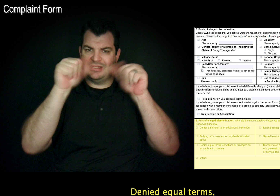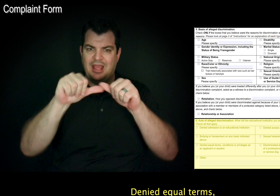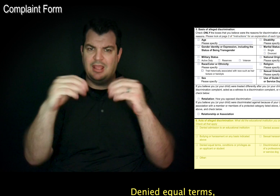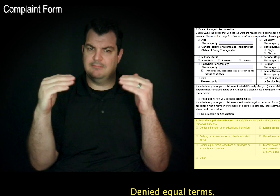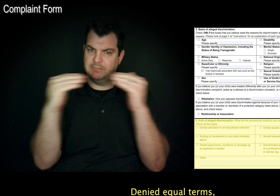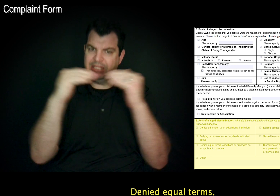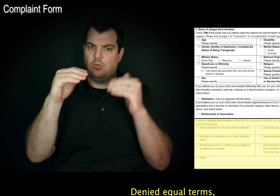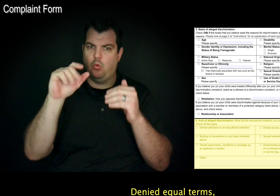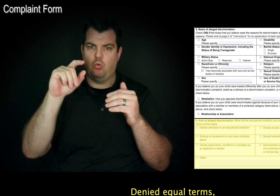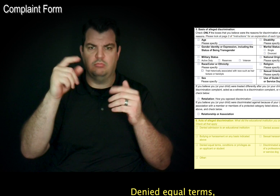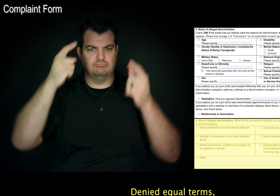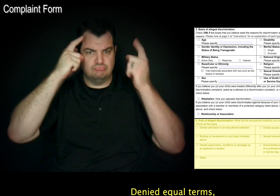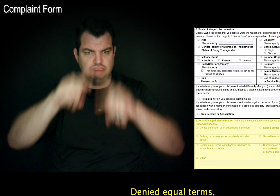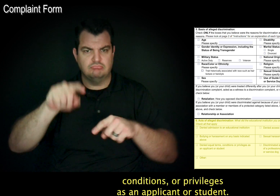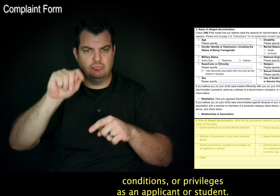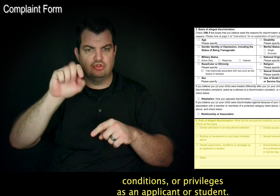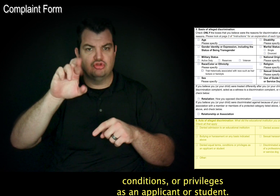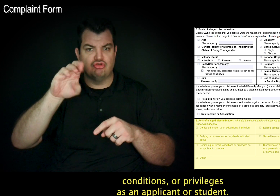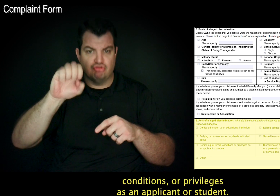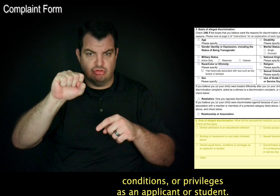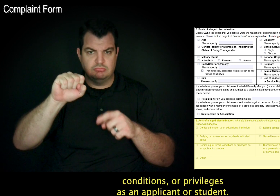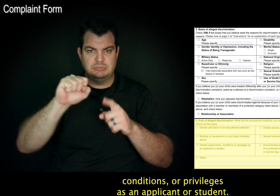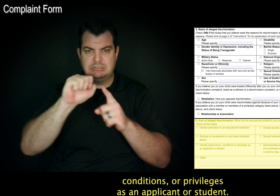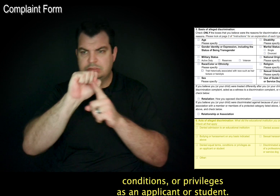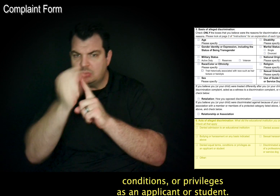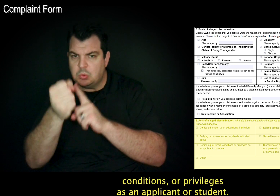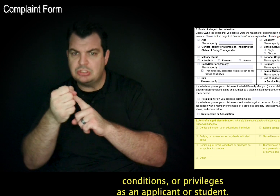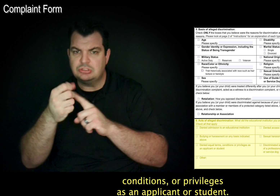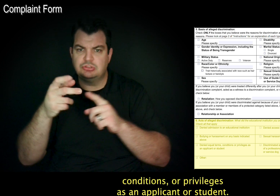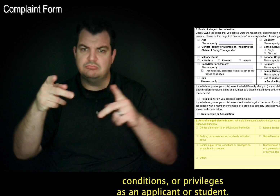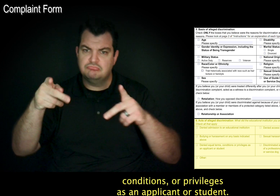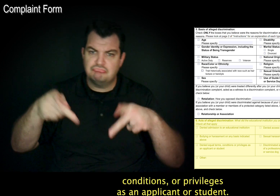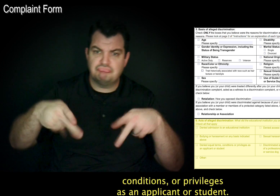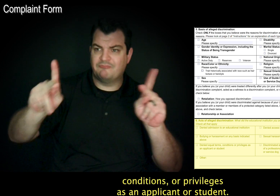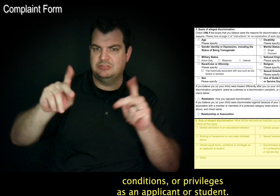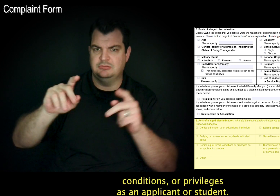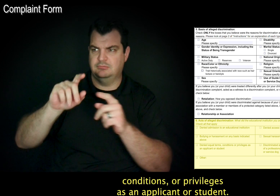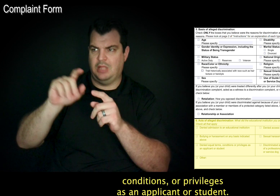Denied equal terms, conditions, or privileges as an applicant or student.